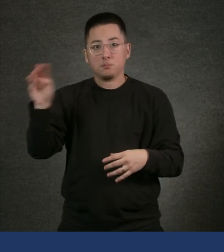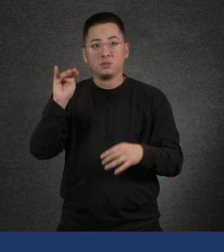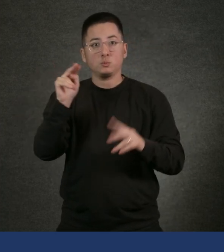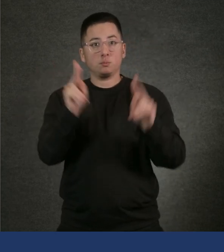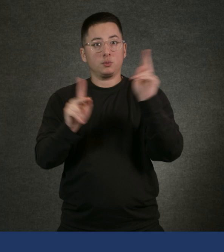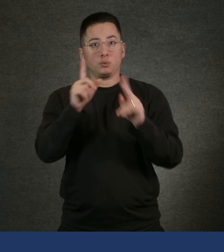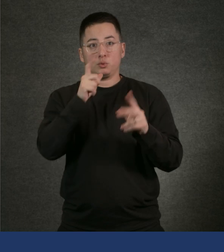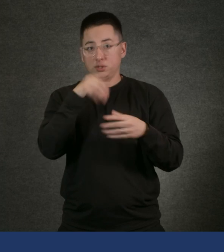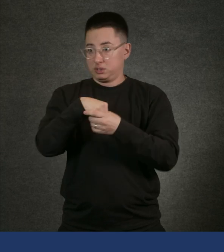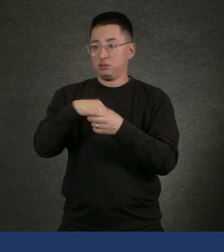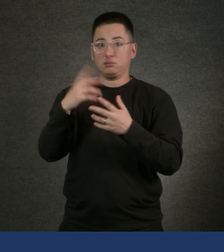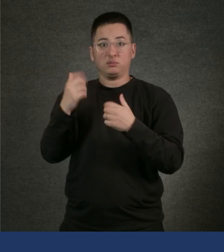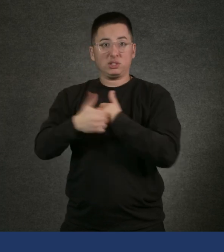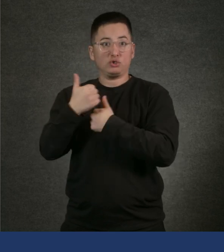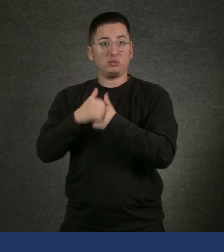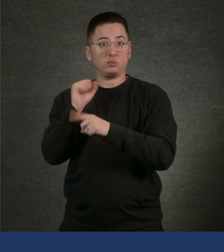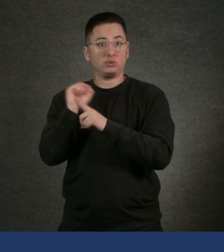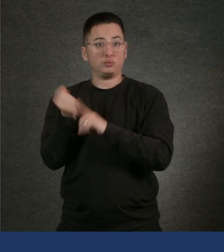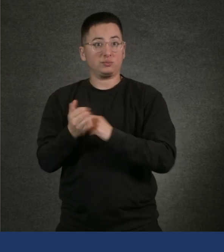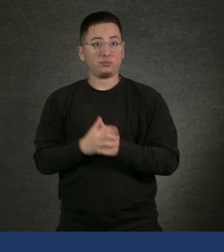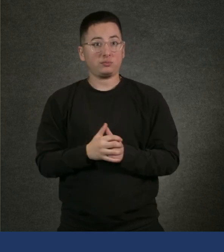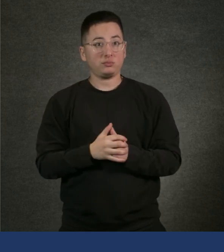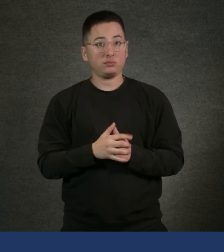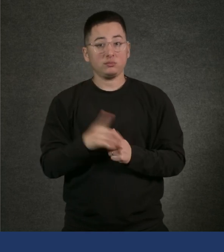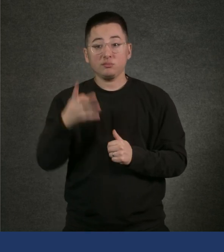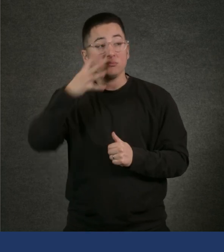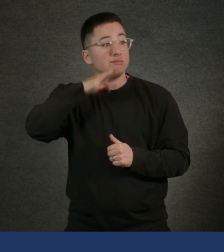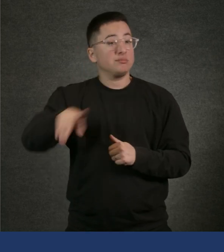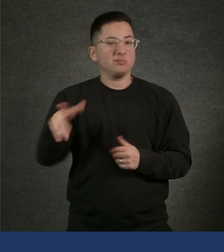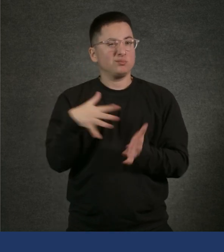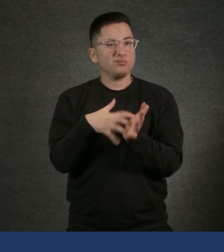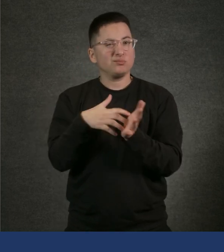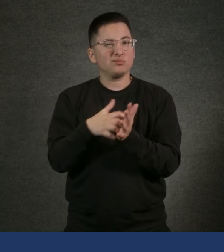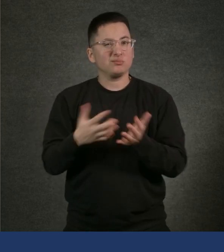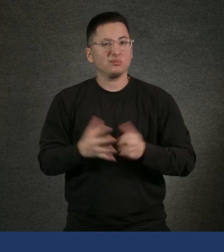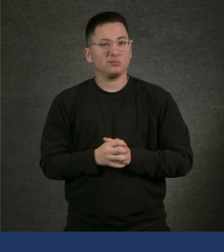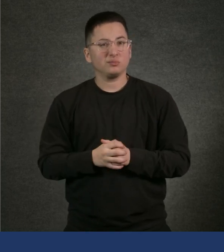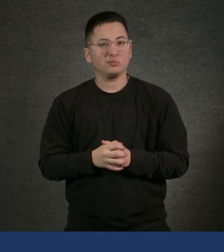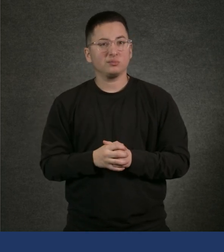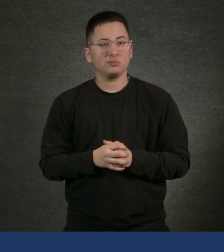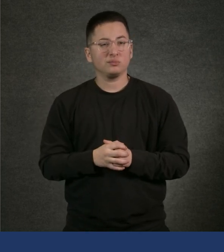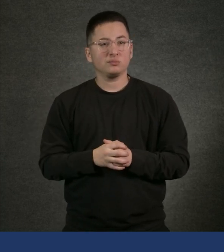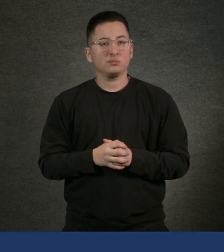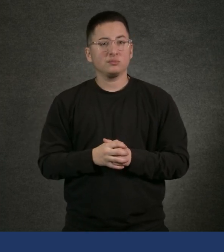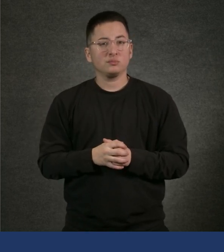When I reported medication errors and injuries, the responses were dismissive.